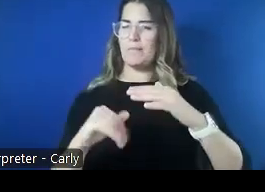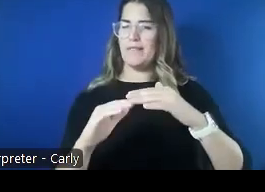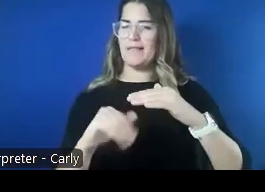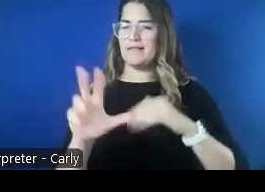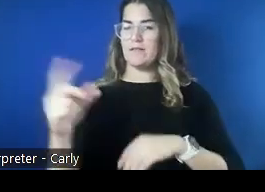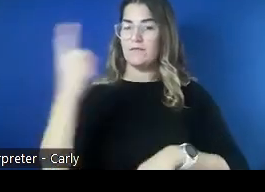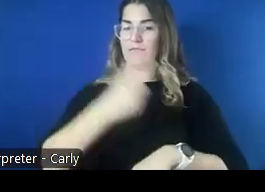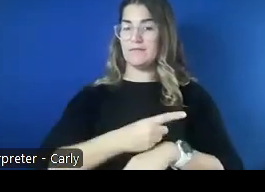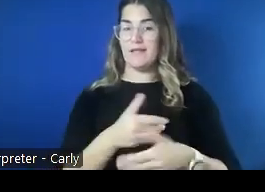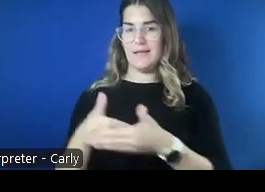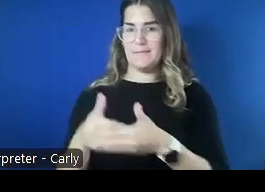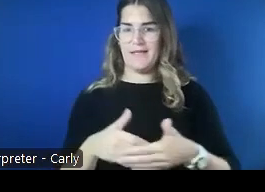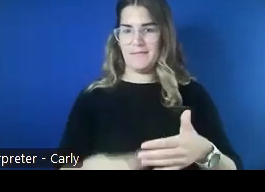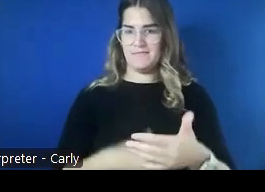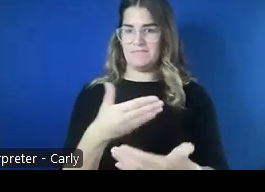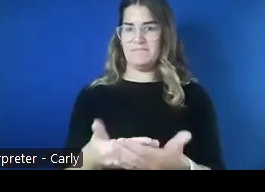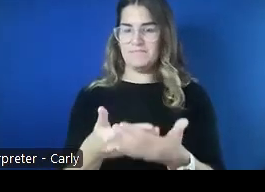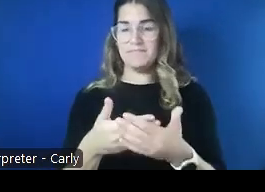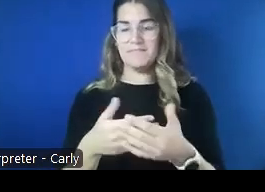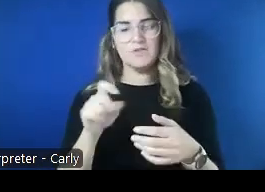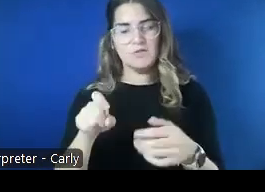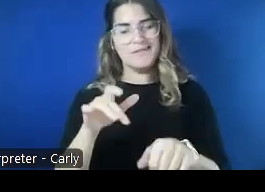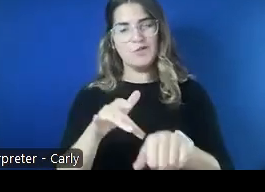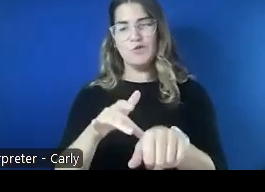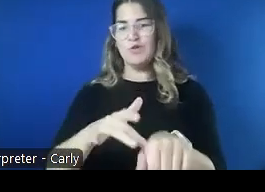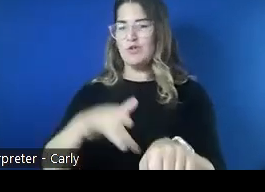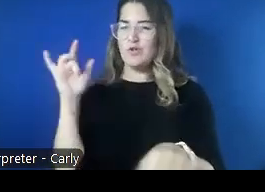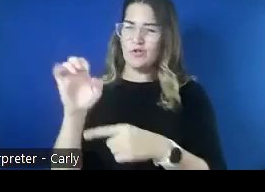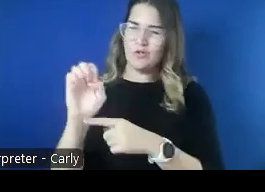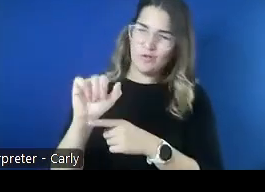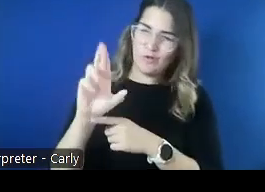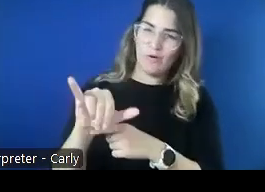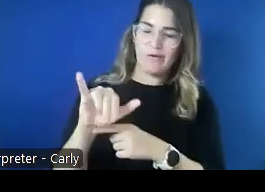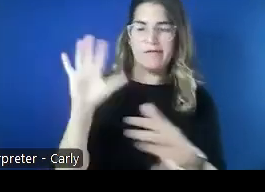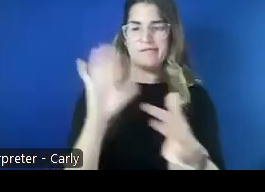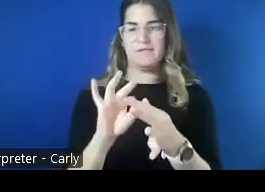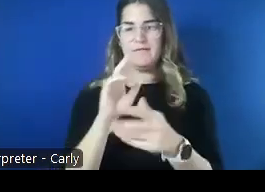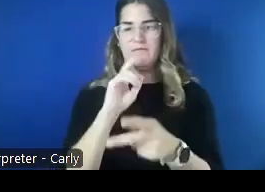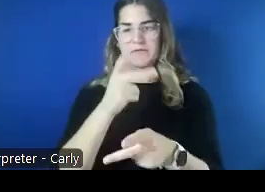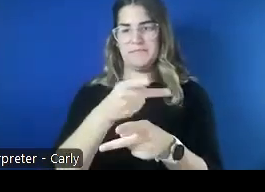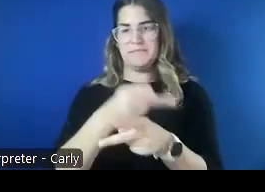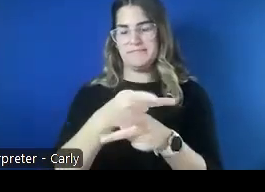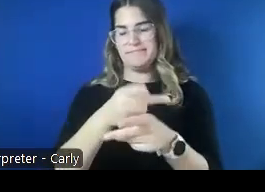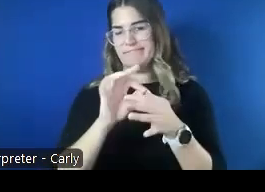life because it's really meant to be an early connection to care and a uh really help um screen